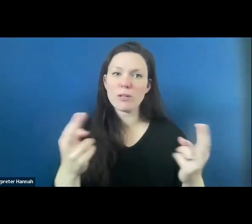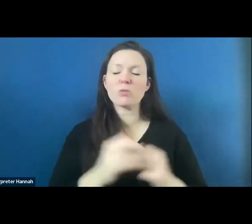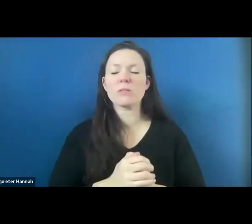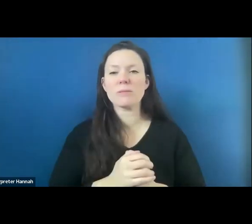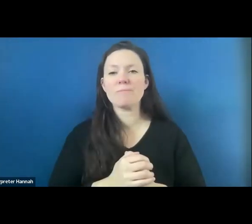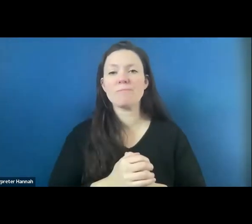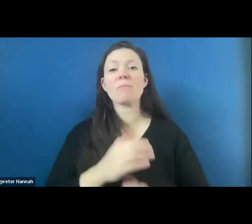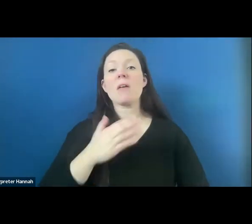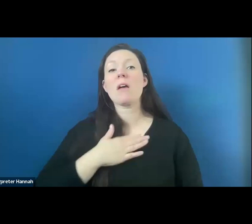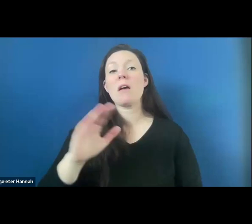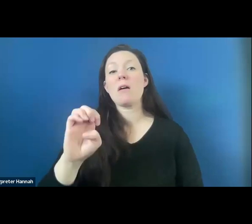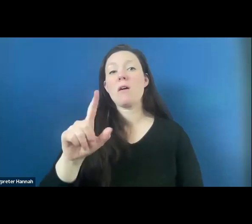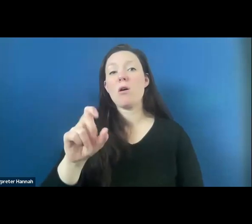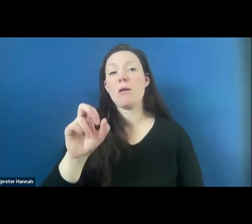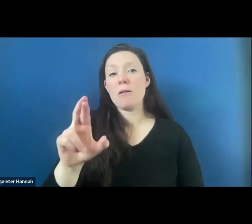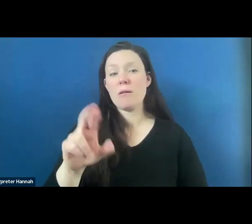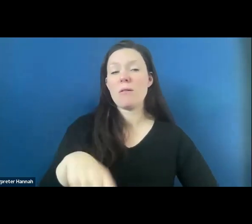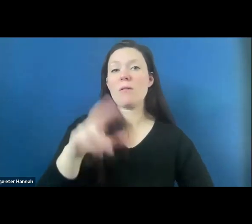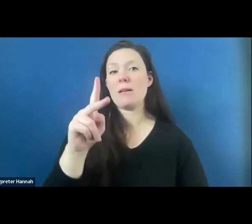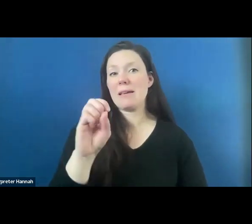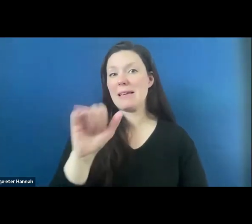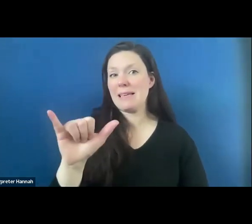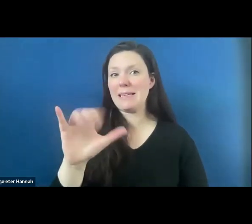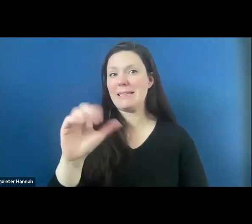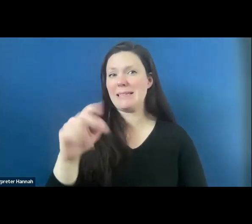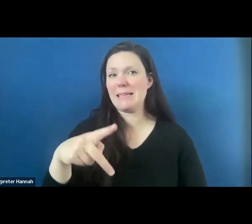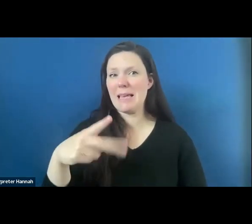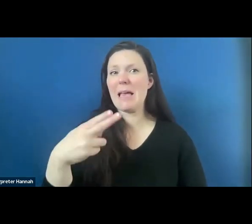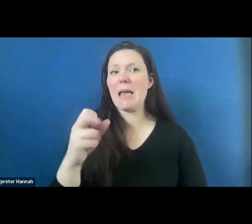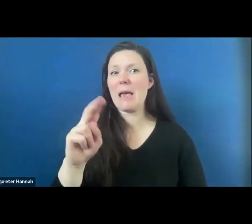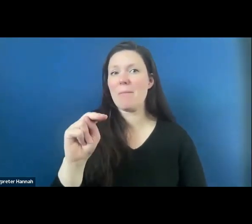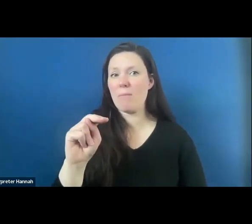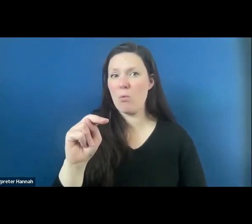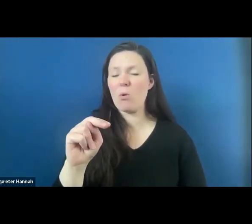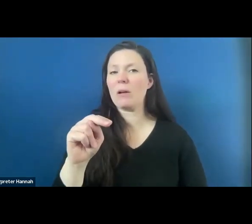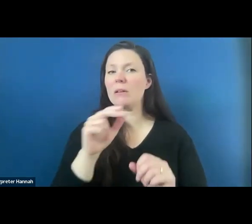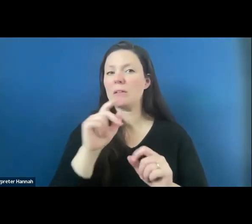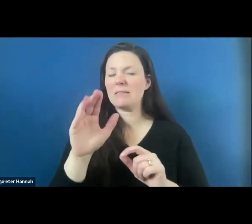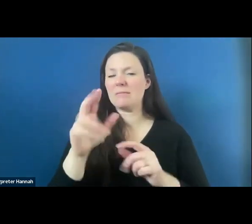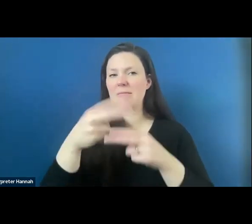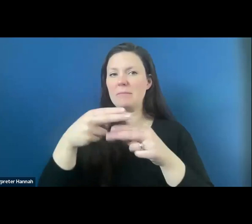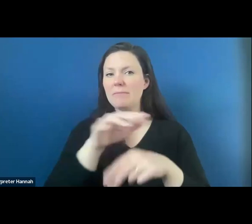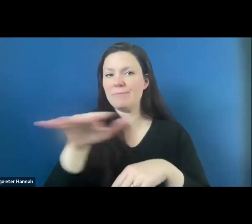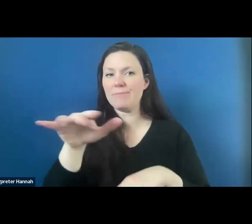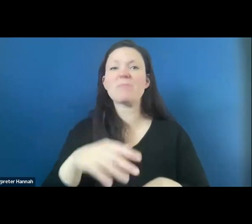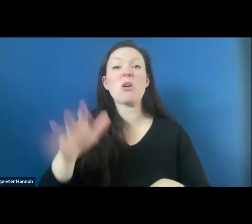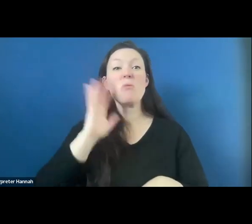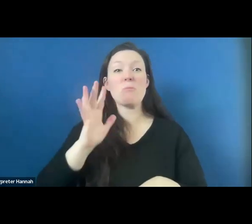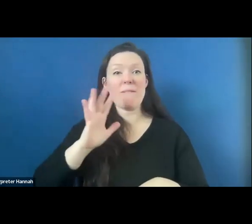Ponca Elder Casey Camp Horinek, likes to say is that "they used to come at us with their cannons and bayonets, but now they come at us